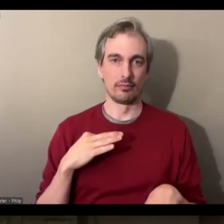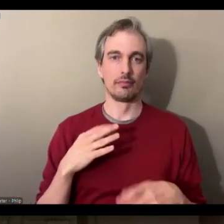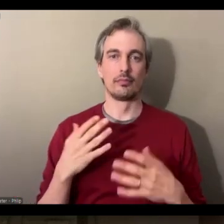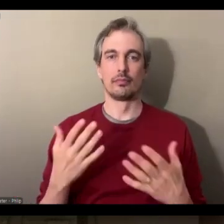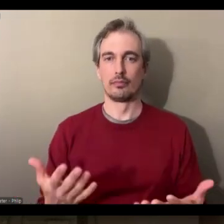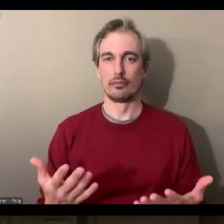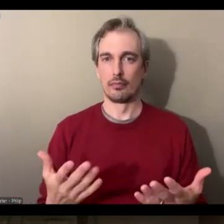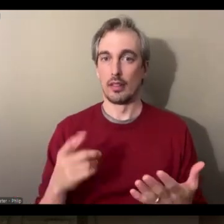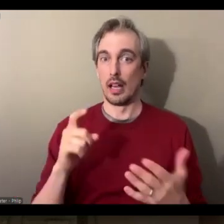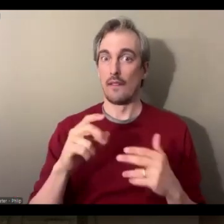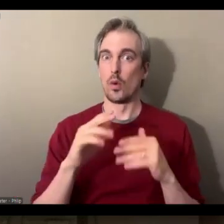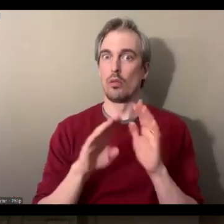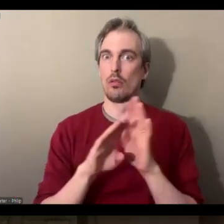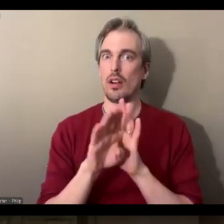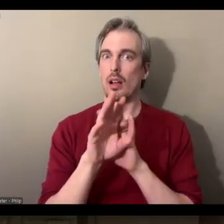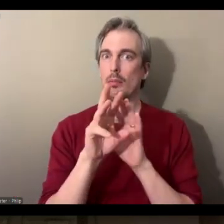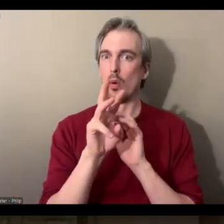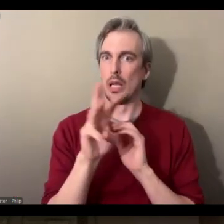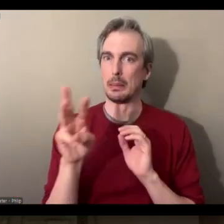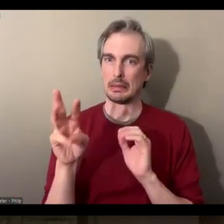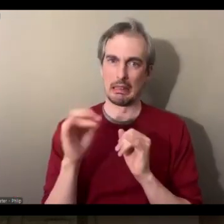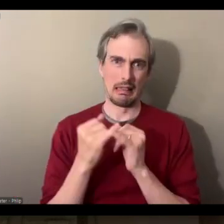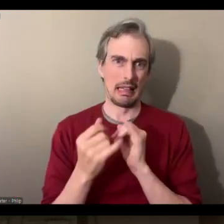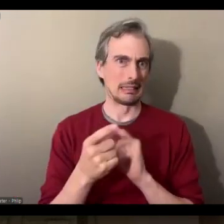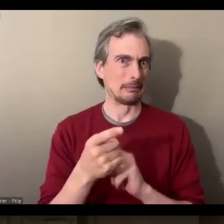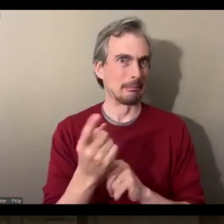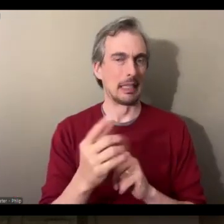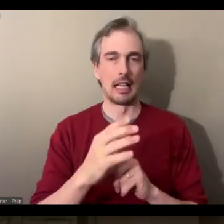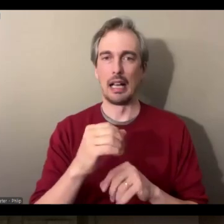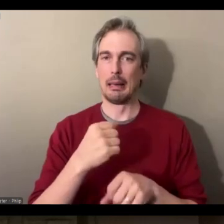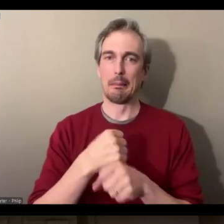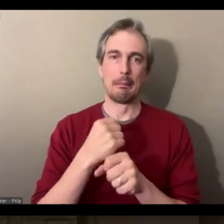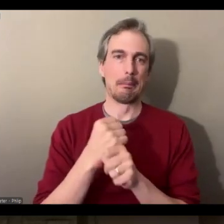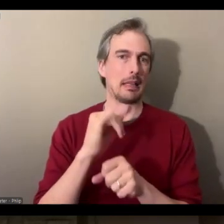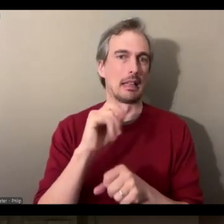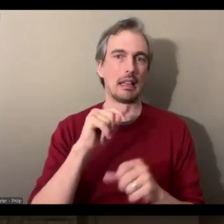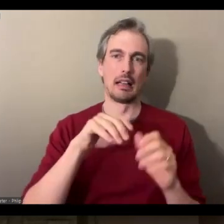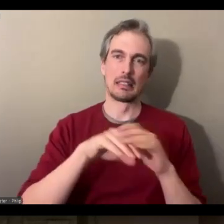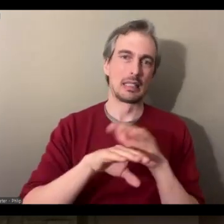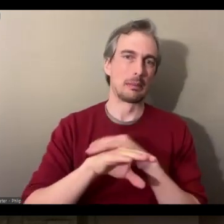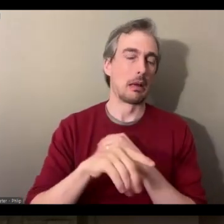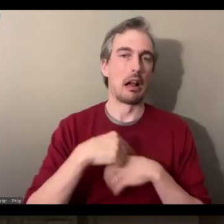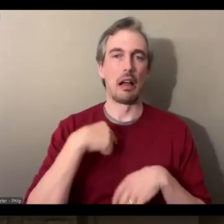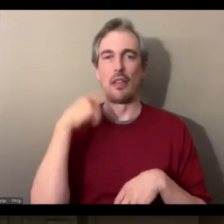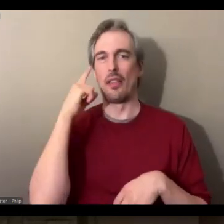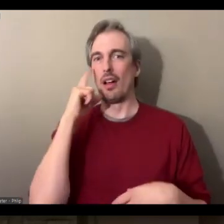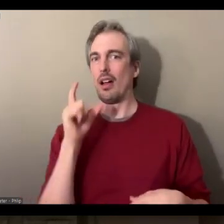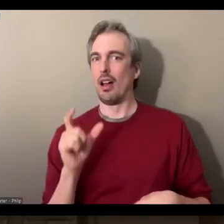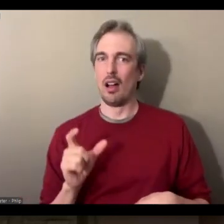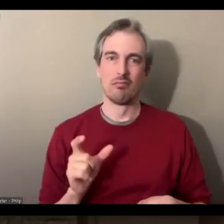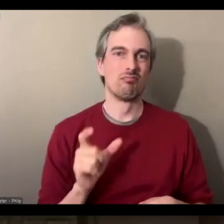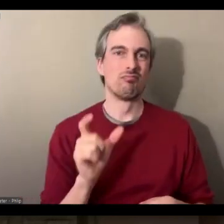I thought that "make it accessible" being right there at the bottom was almost like a joke about